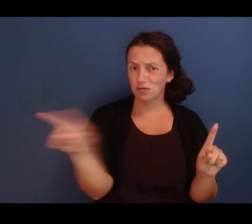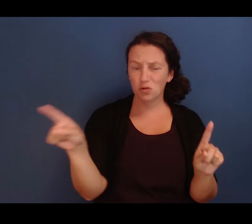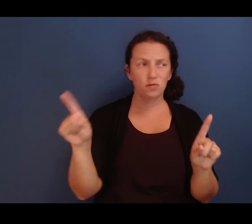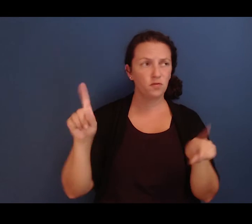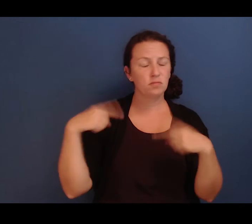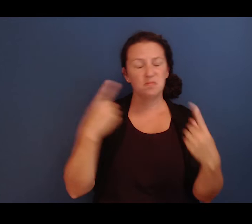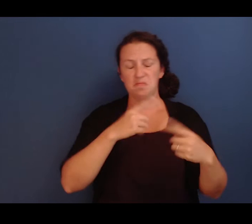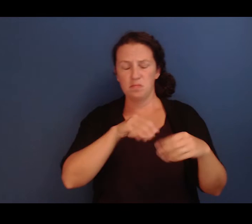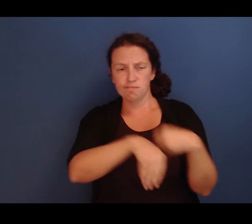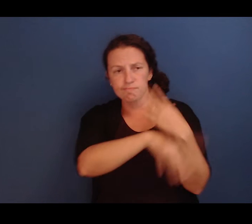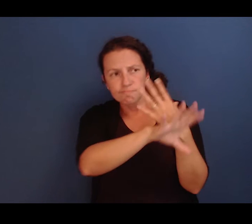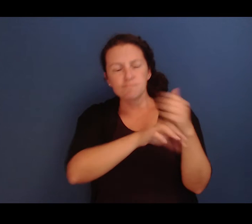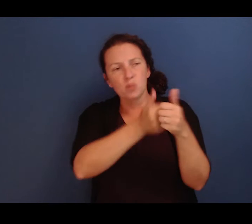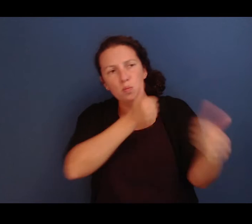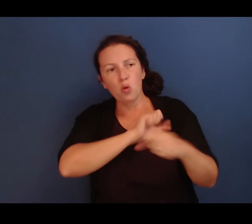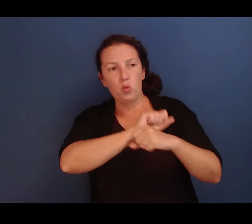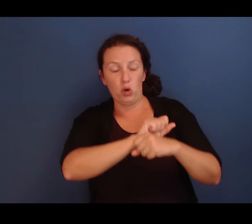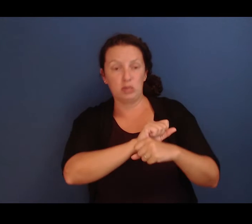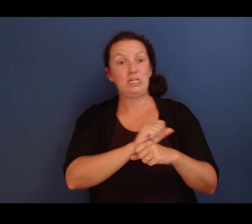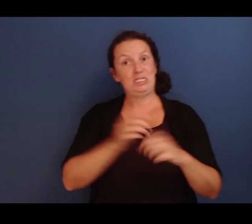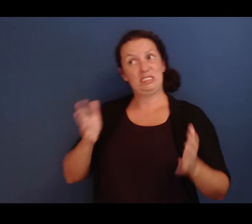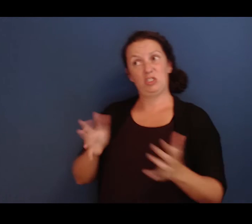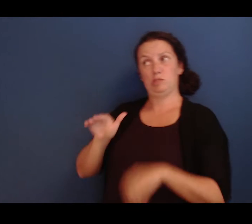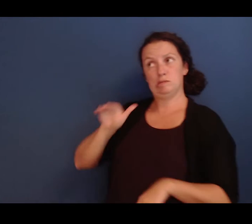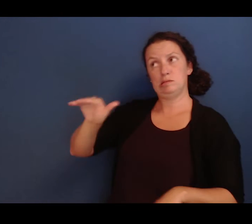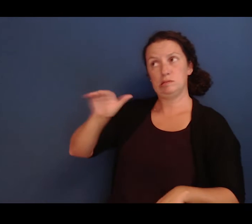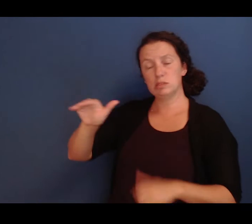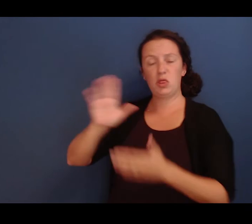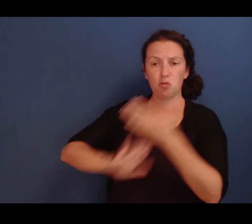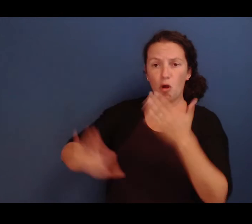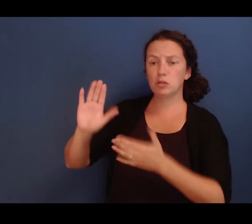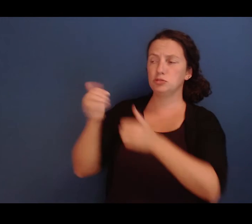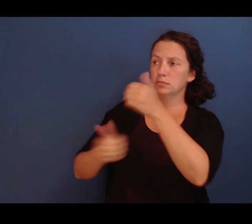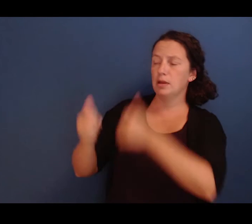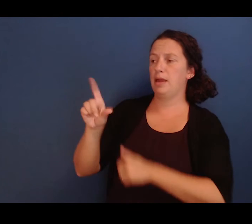that you've been doing. We continue to urge the college and its administration to be flexible